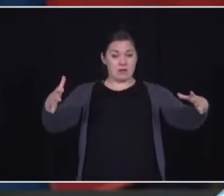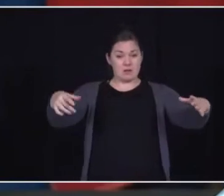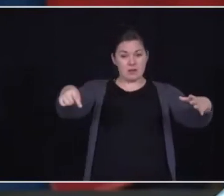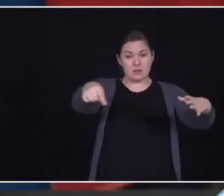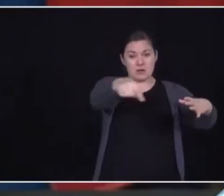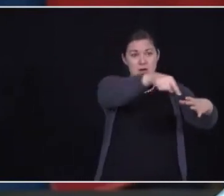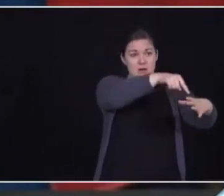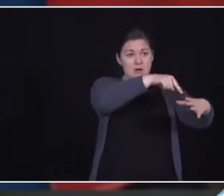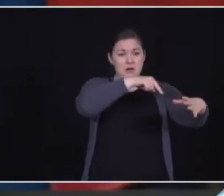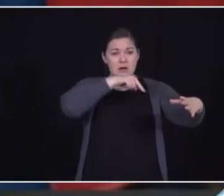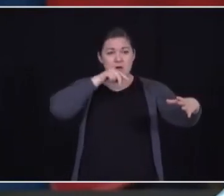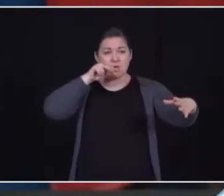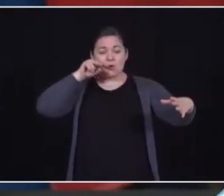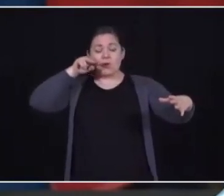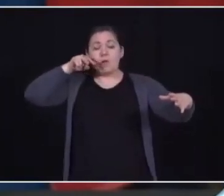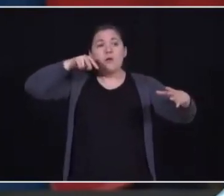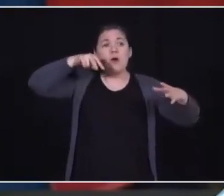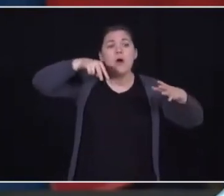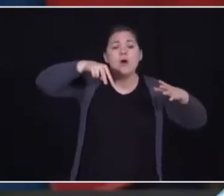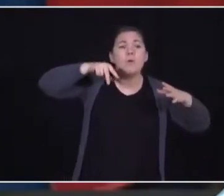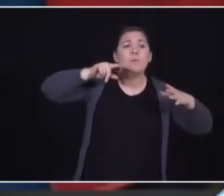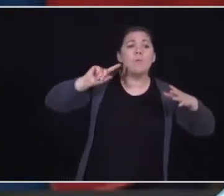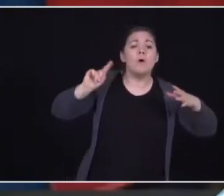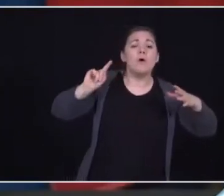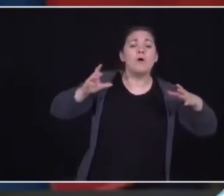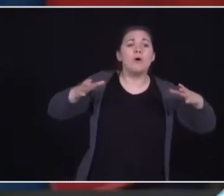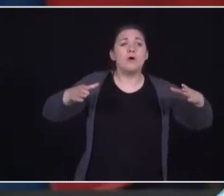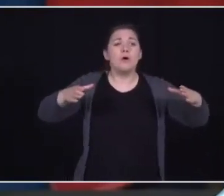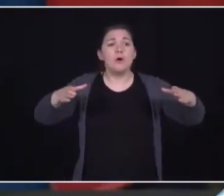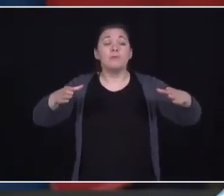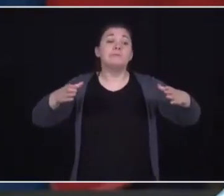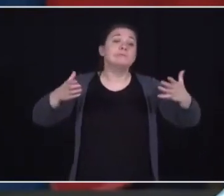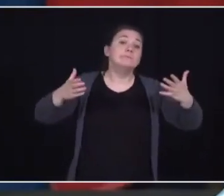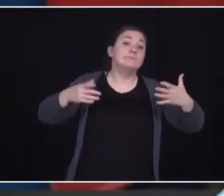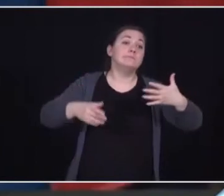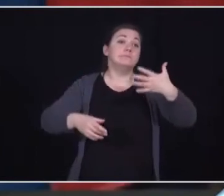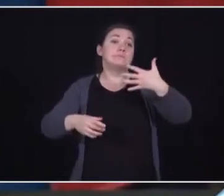are living in congregate care where care is provided for seniors.